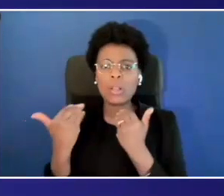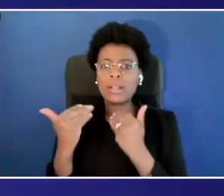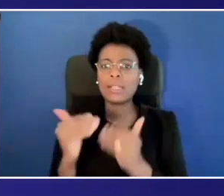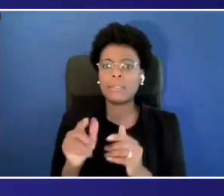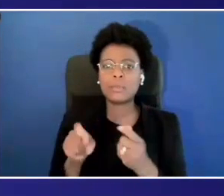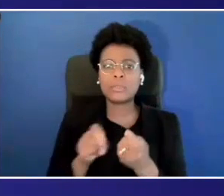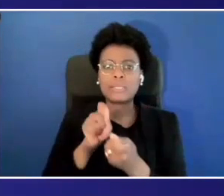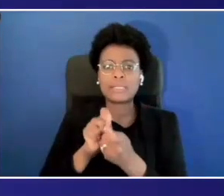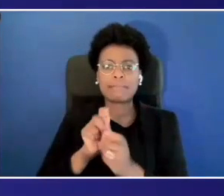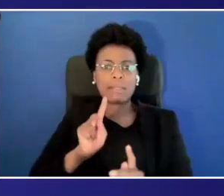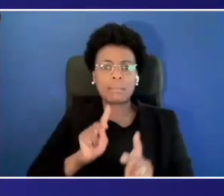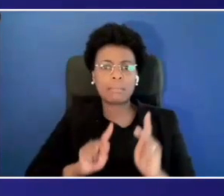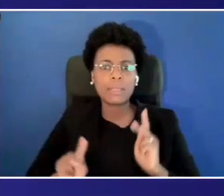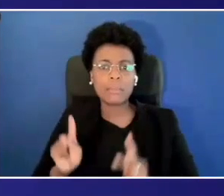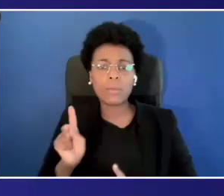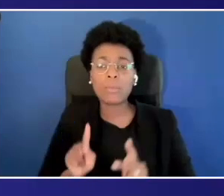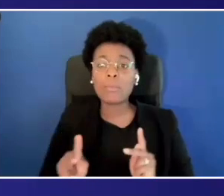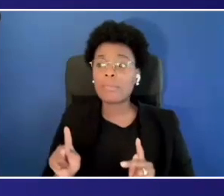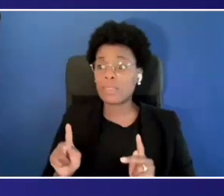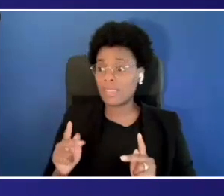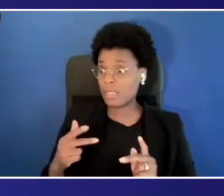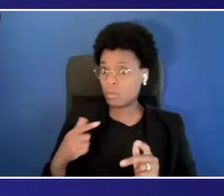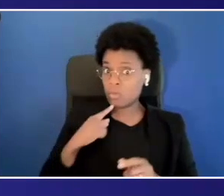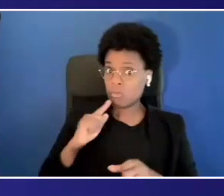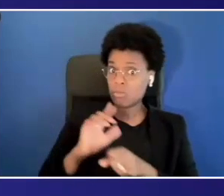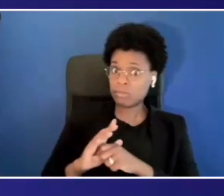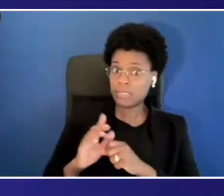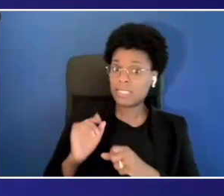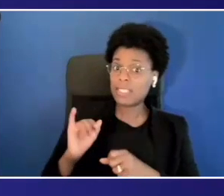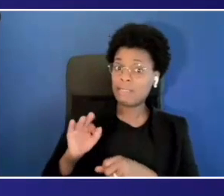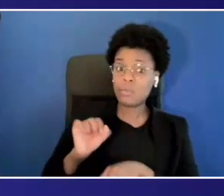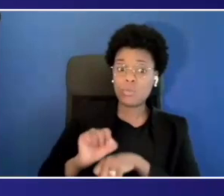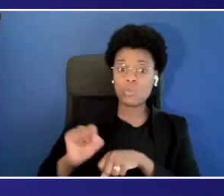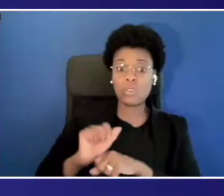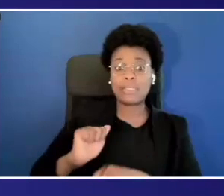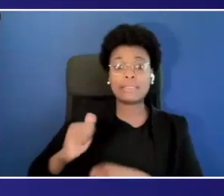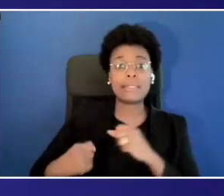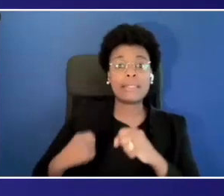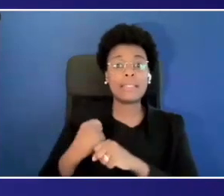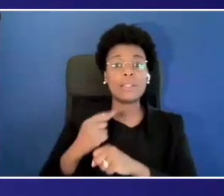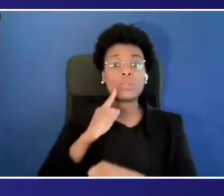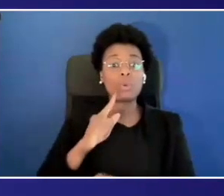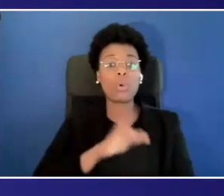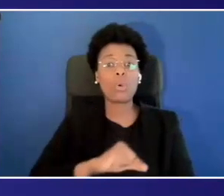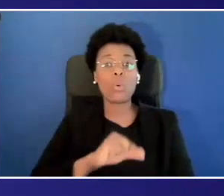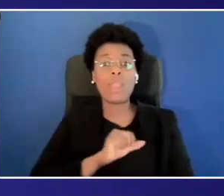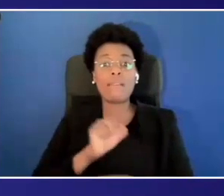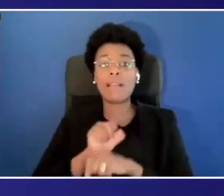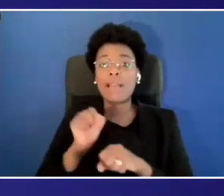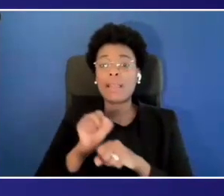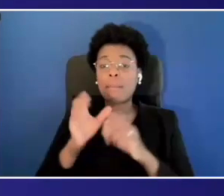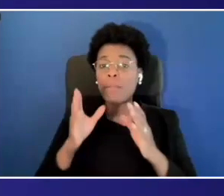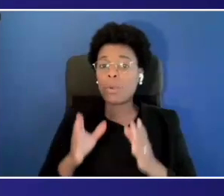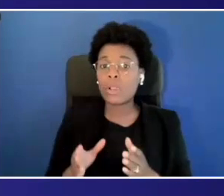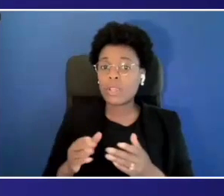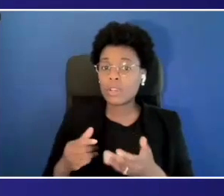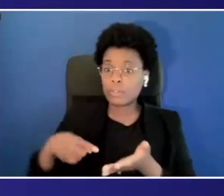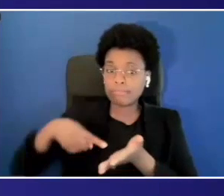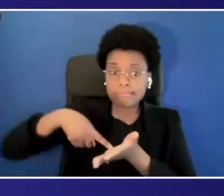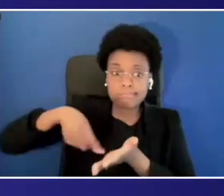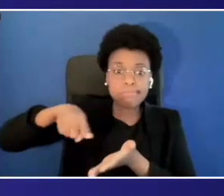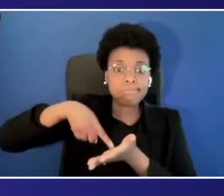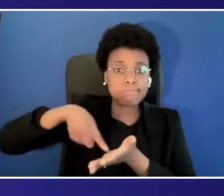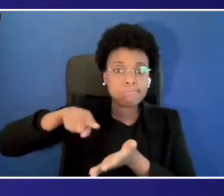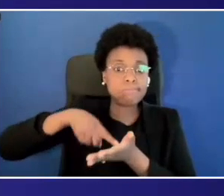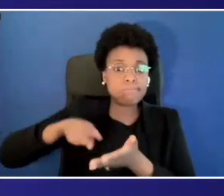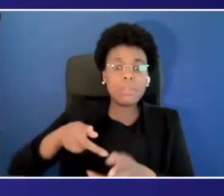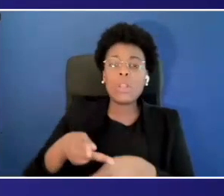The deal was that if you worked in public service for 10 years for a qualifying employer and you made your monthly payments, your loans would be forgiven through public service loan forgiveness.